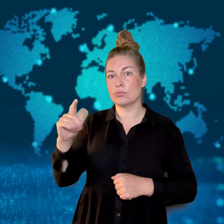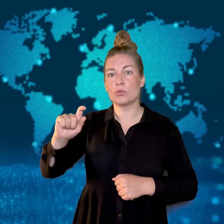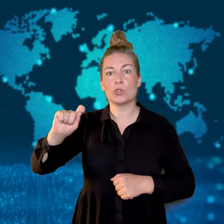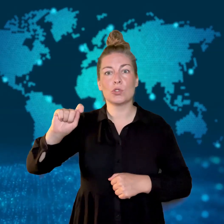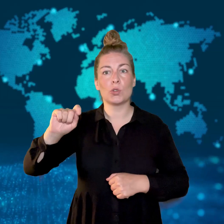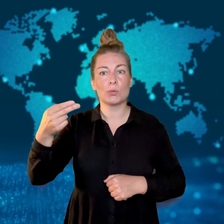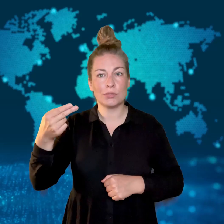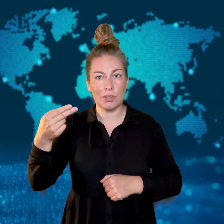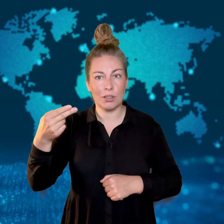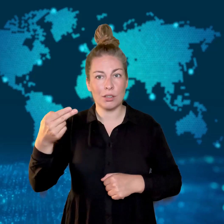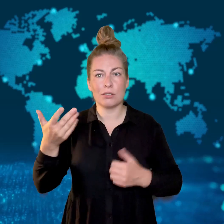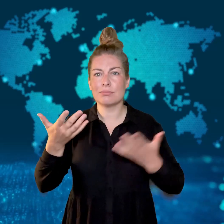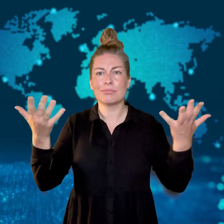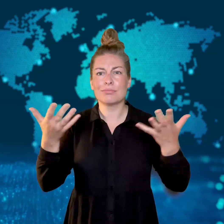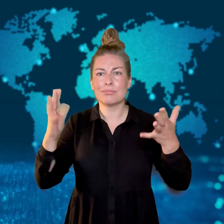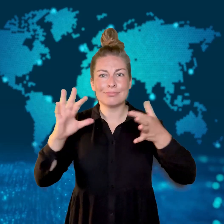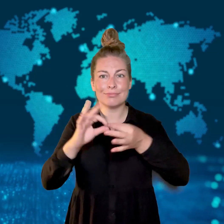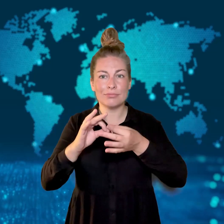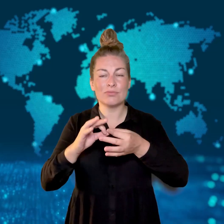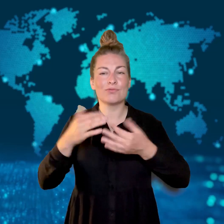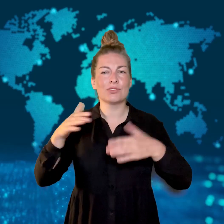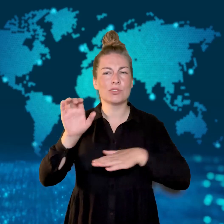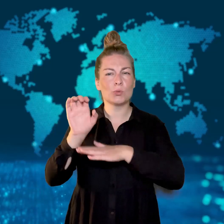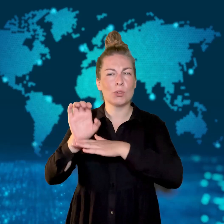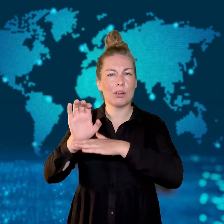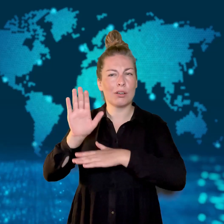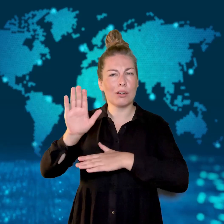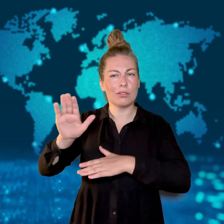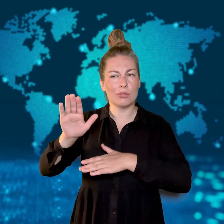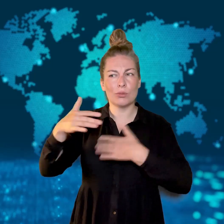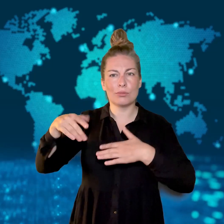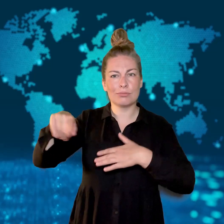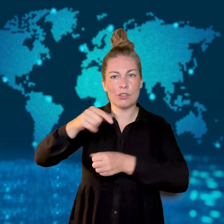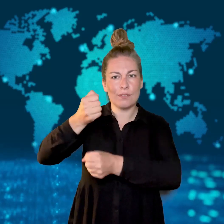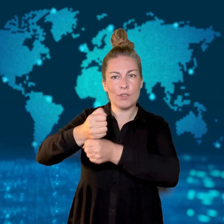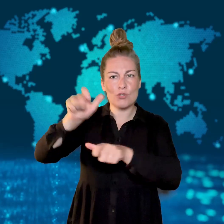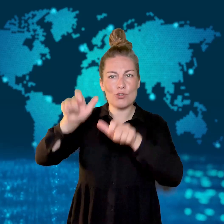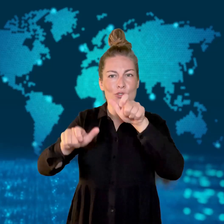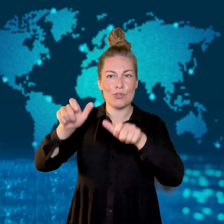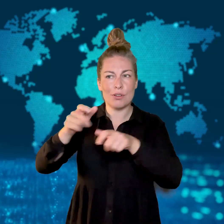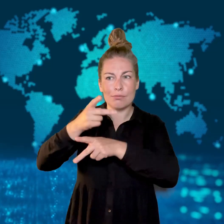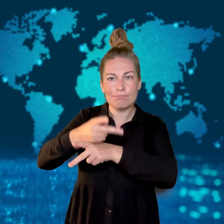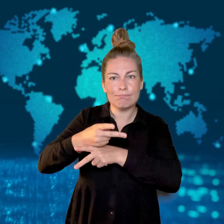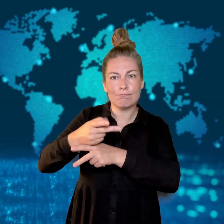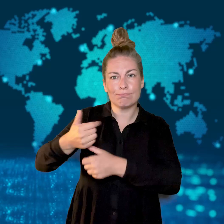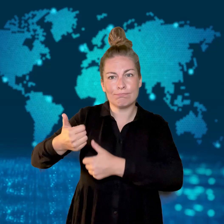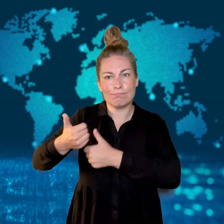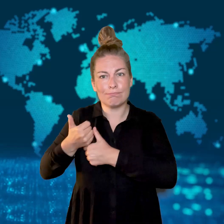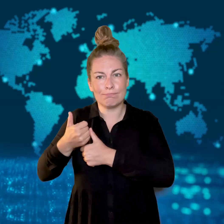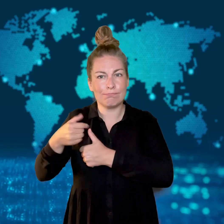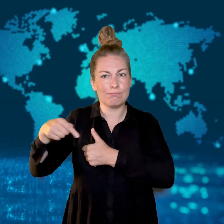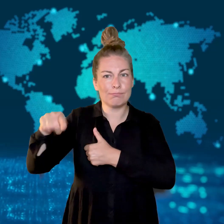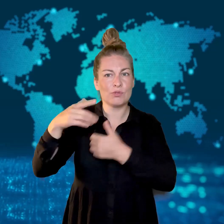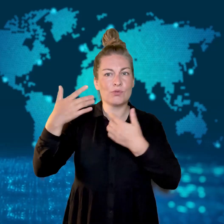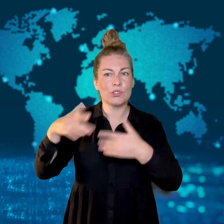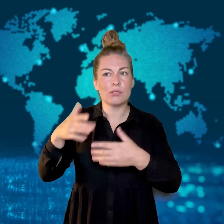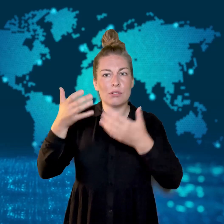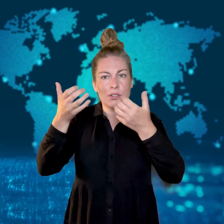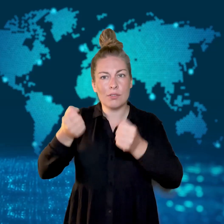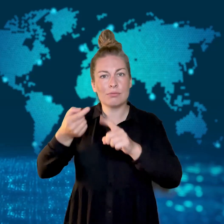protest against security operations there.